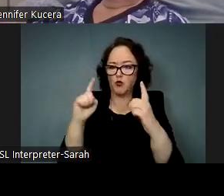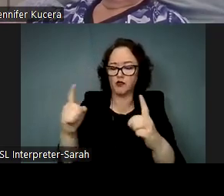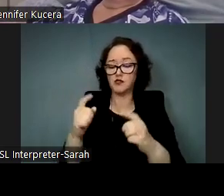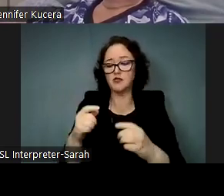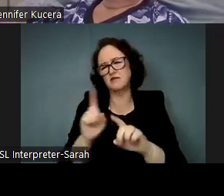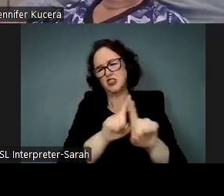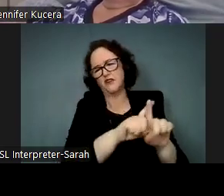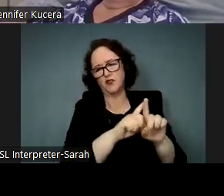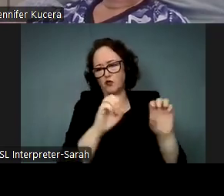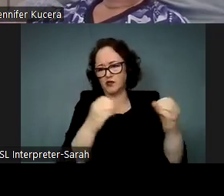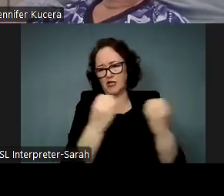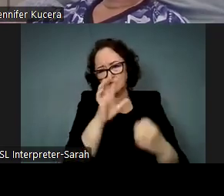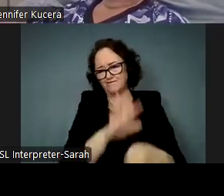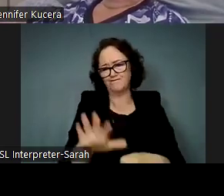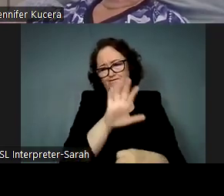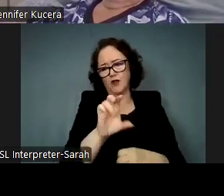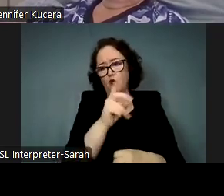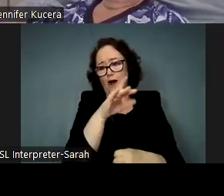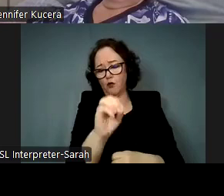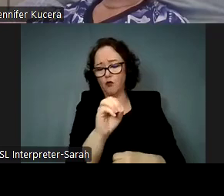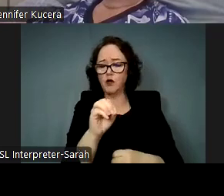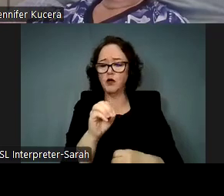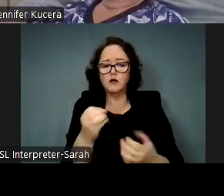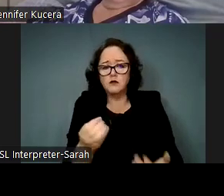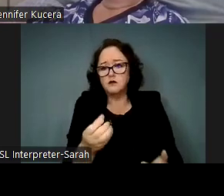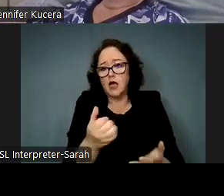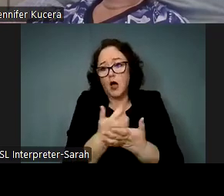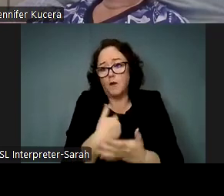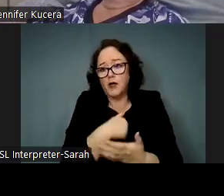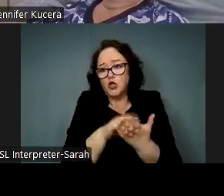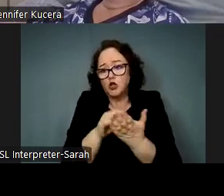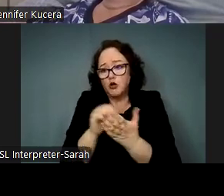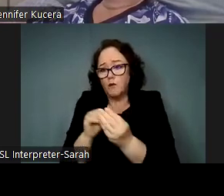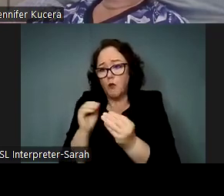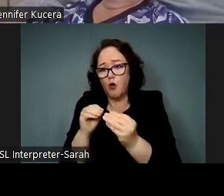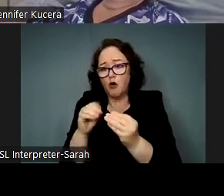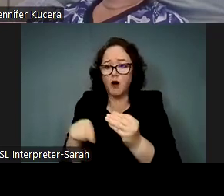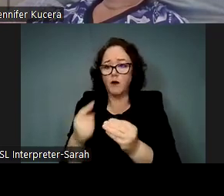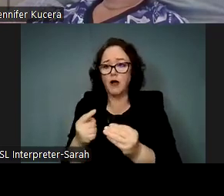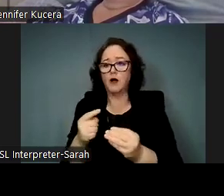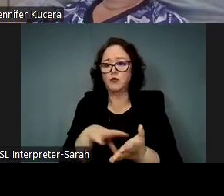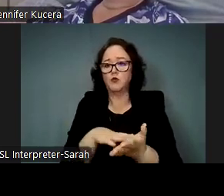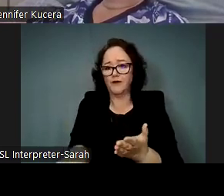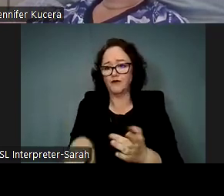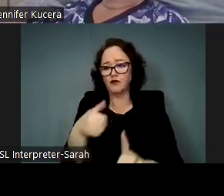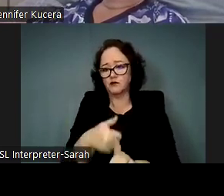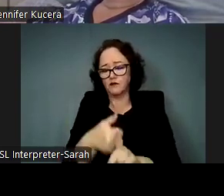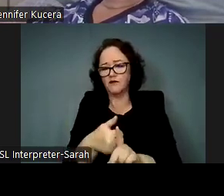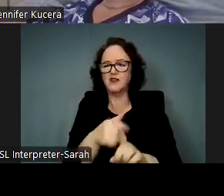across our state to just learn more about the waiver document itself and the different components in it. So those are